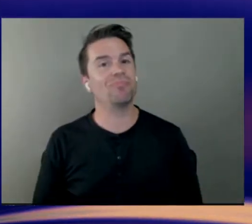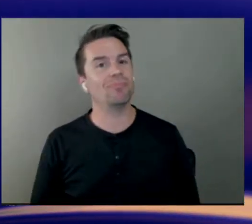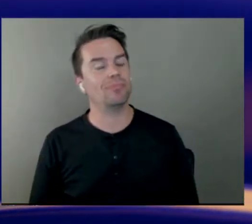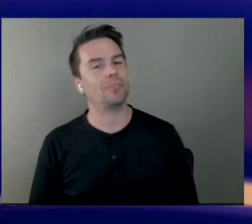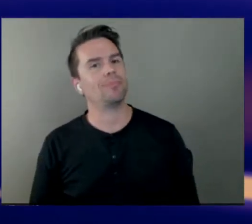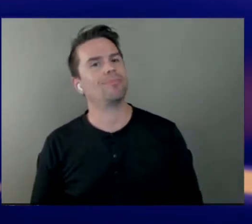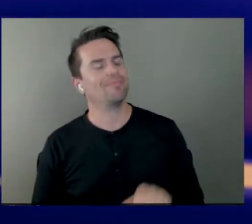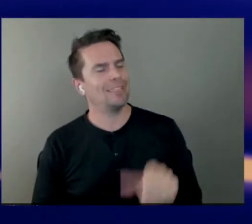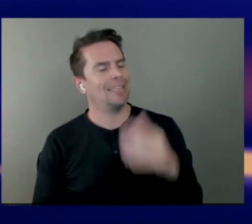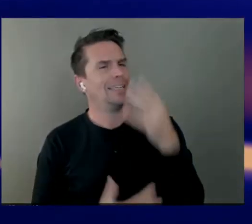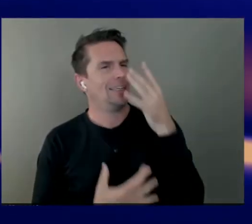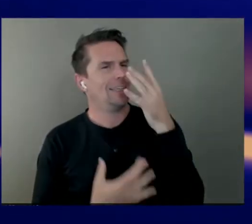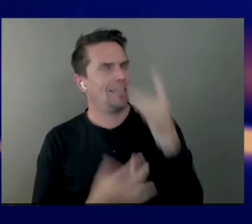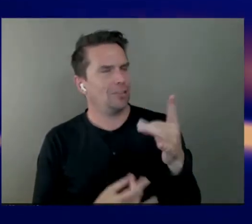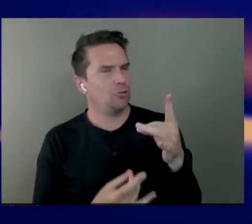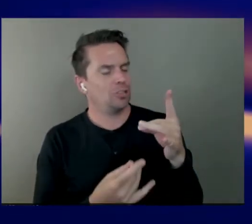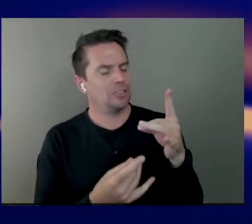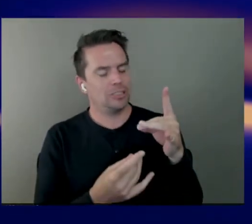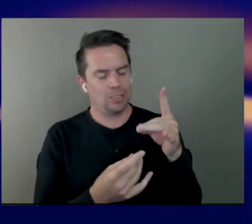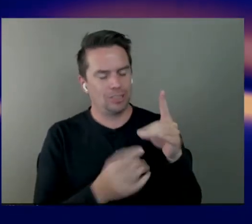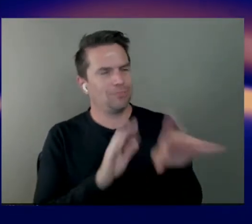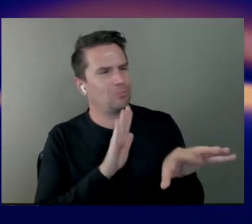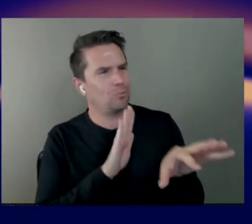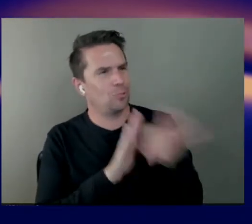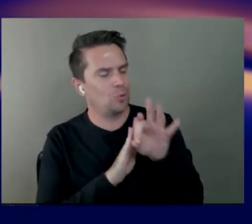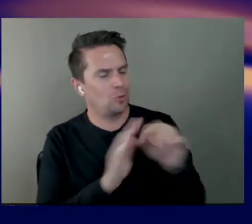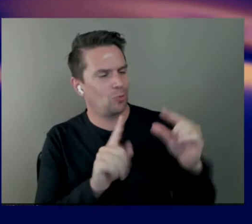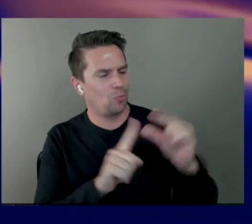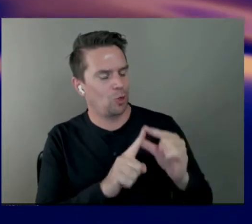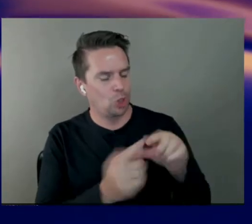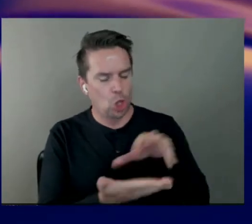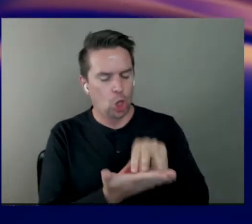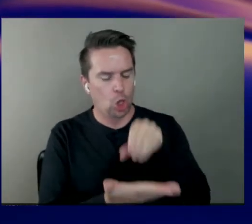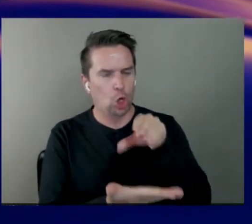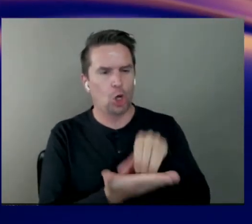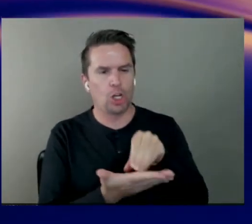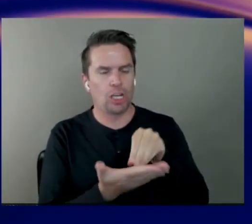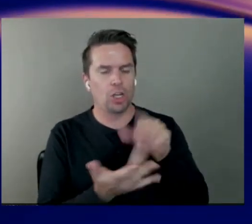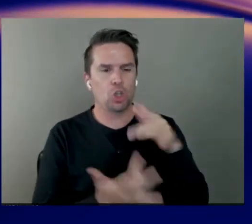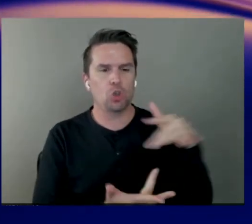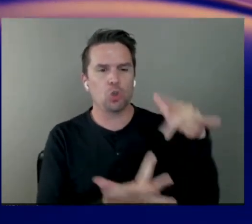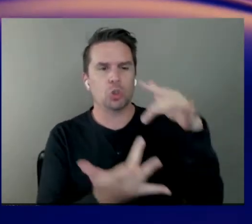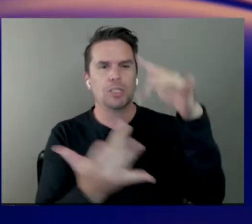you have there, learning journey. Yes. - Right. I again, will only speak for myself here,